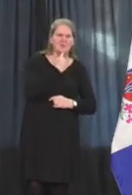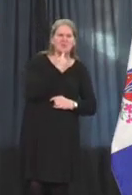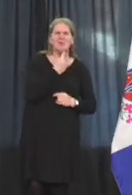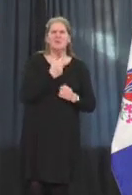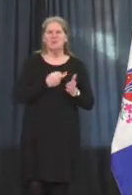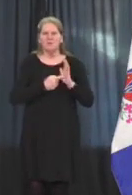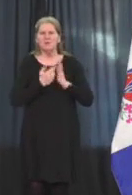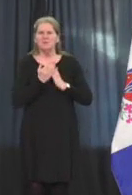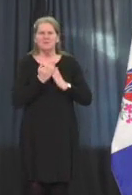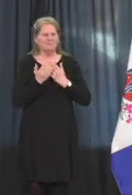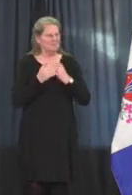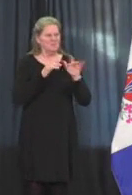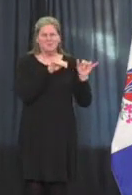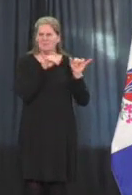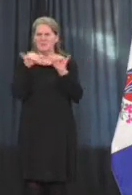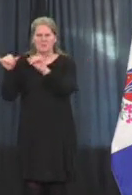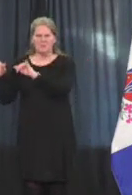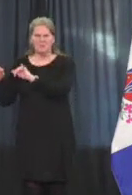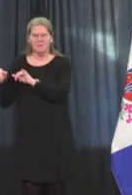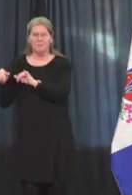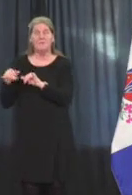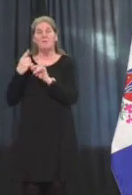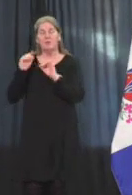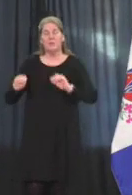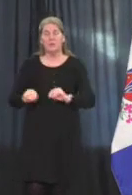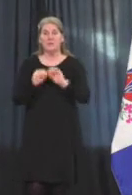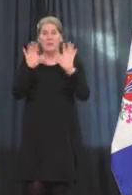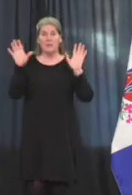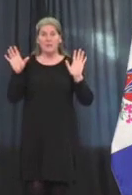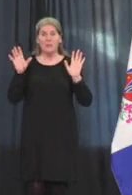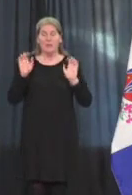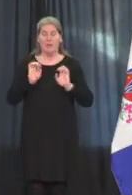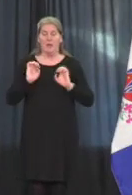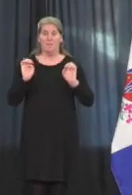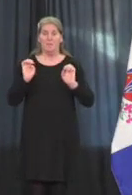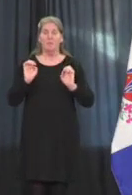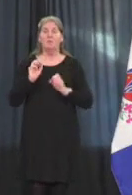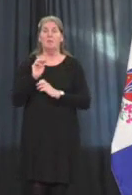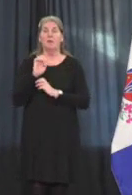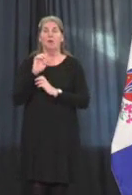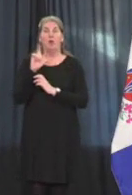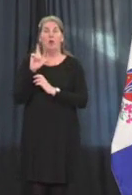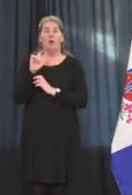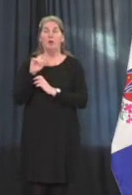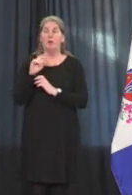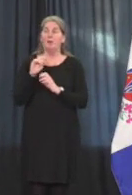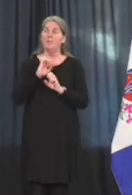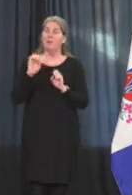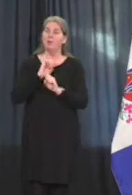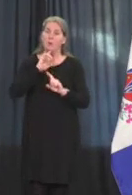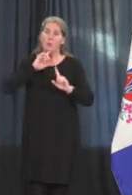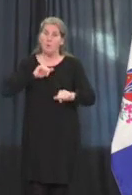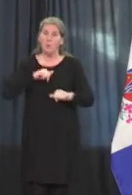FOR GREATER CLARITY, THE NEW EMERGENCY MEASURES HEALTH PROTECTION ORDER REQUIRES THAT